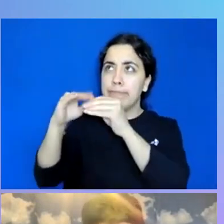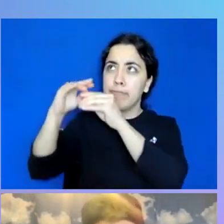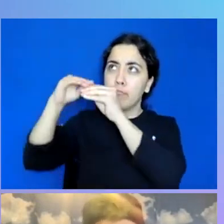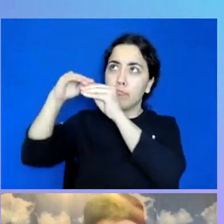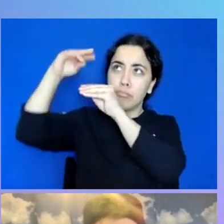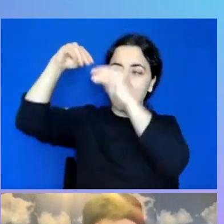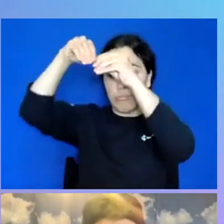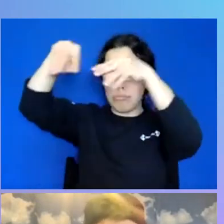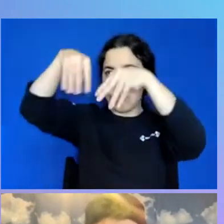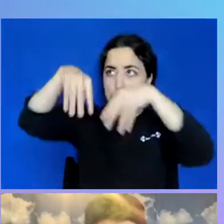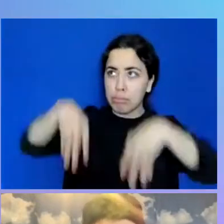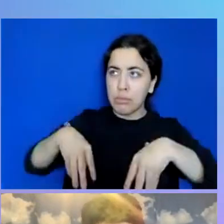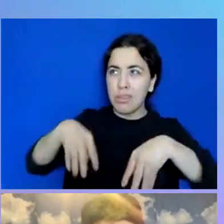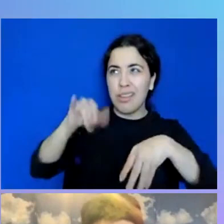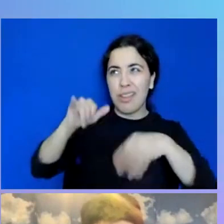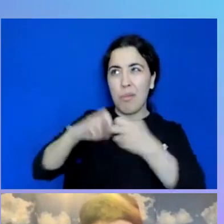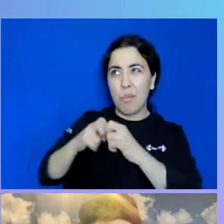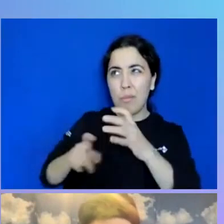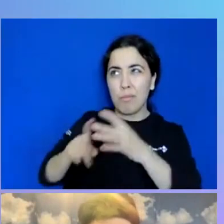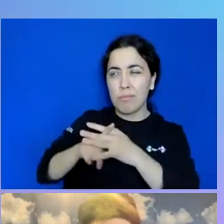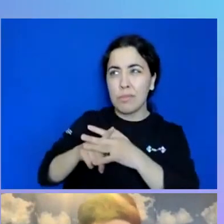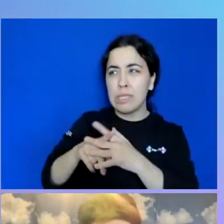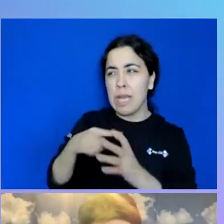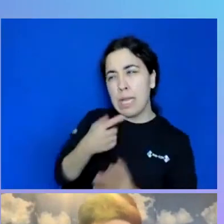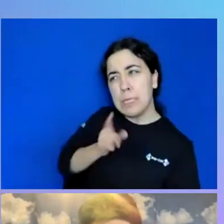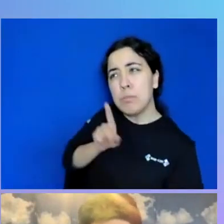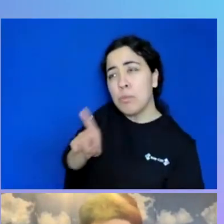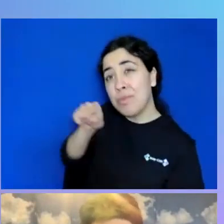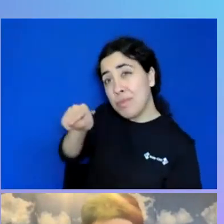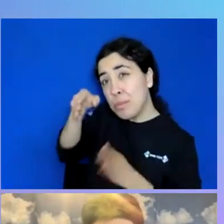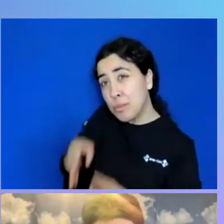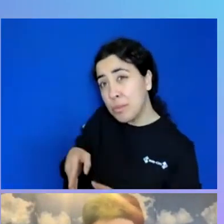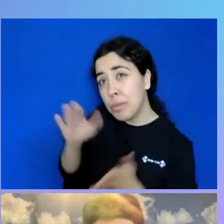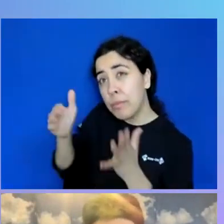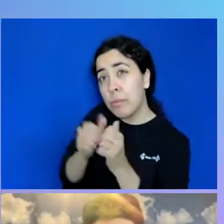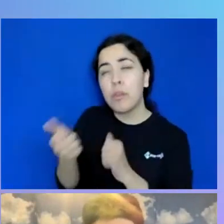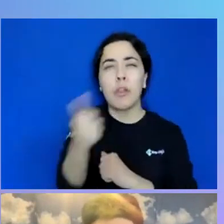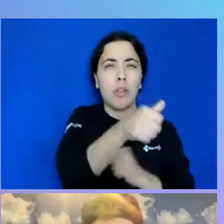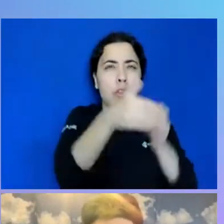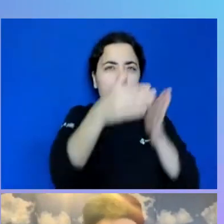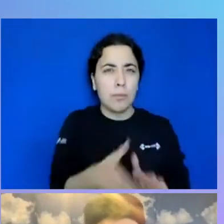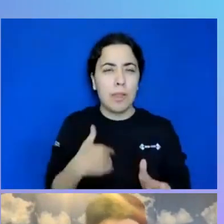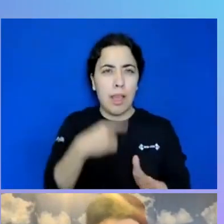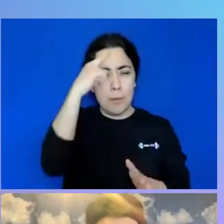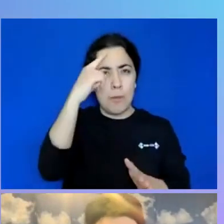disabled list from from their